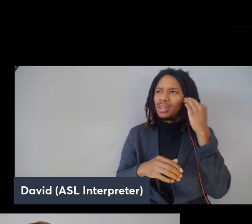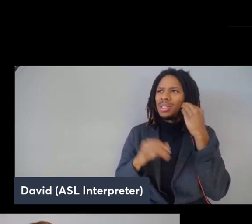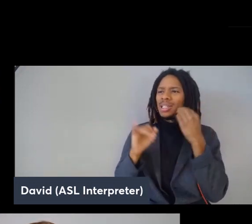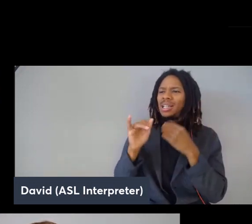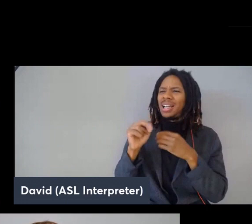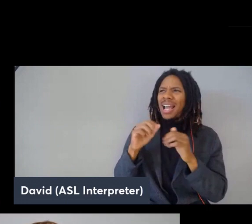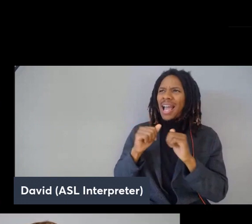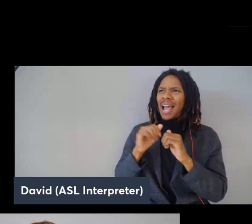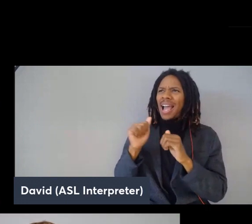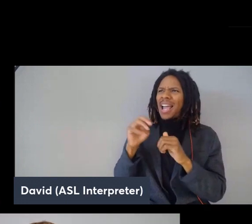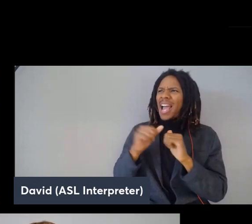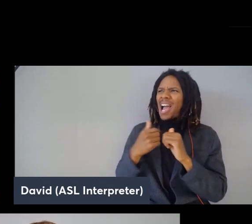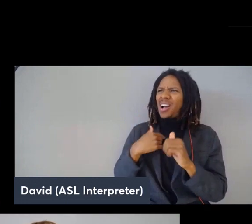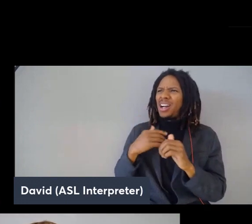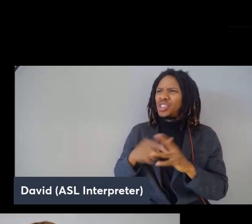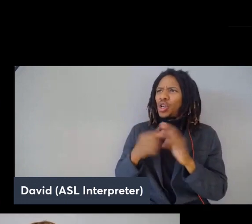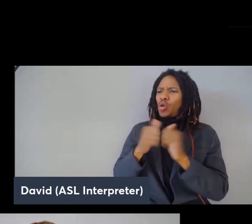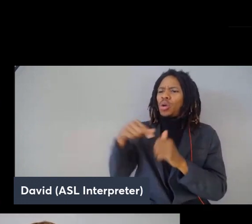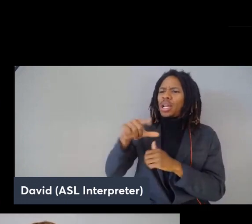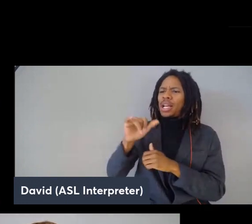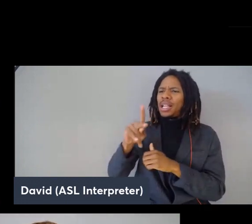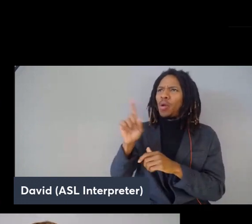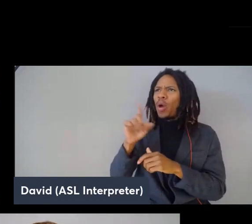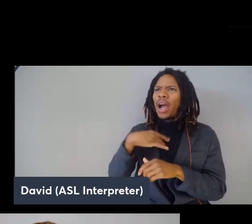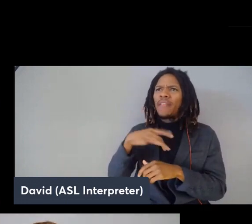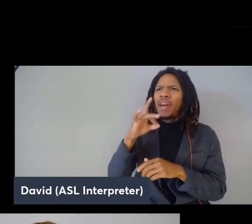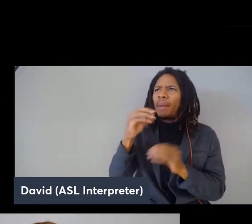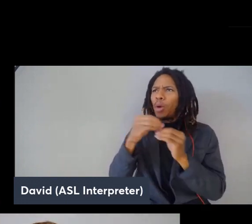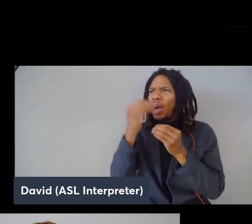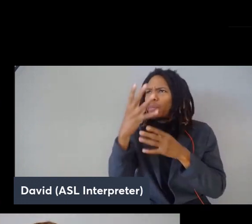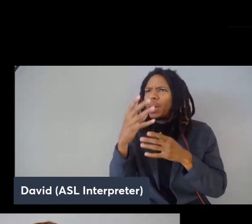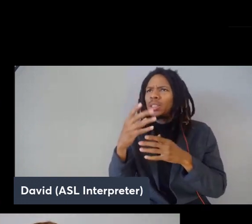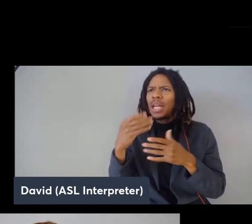Where do I go to learn more? Where do I, you know, get my hands on this?